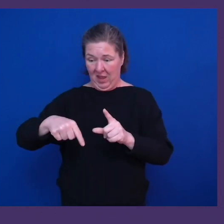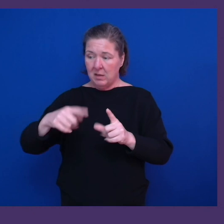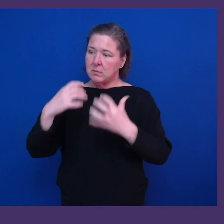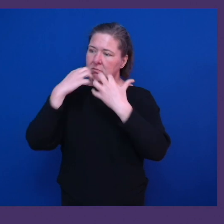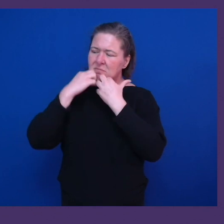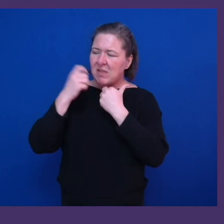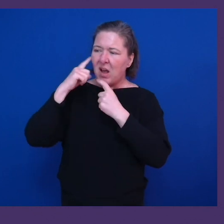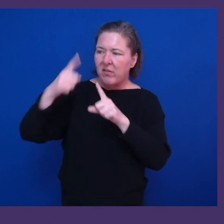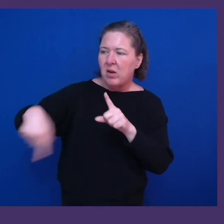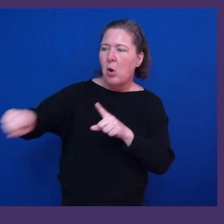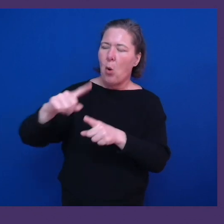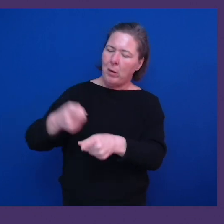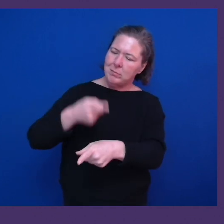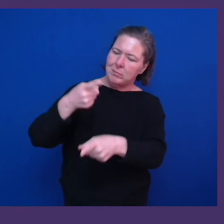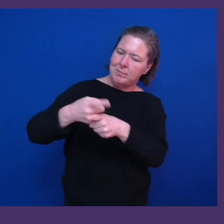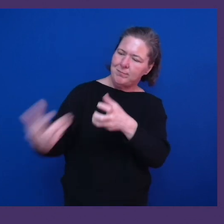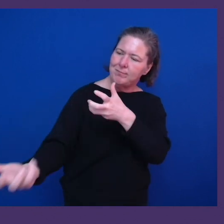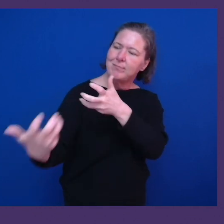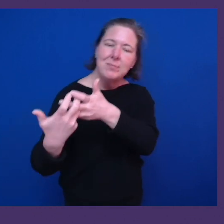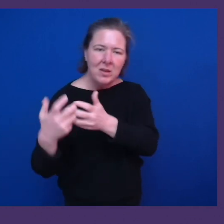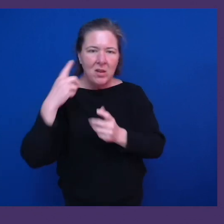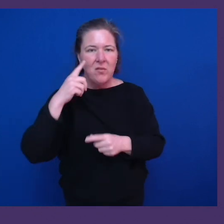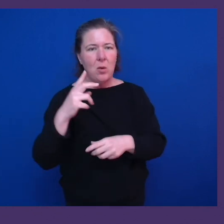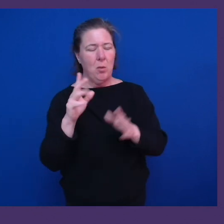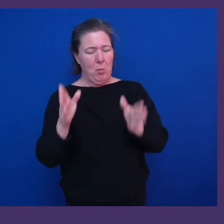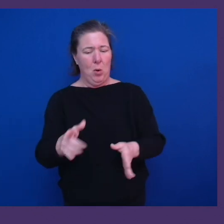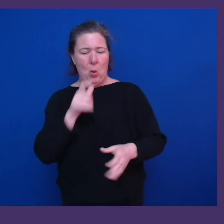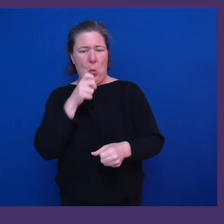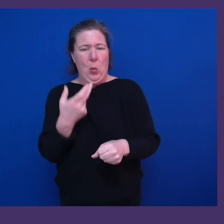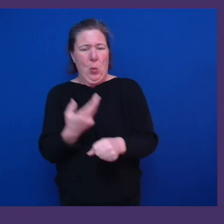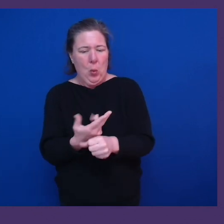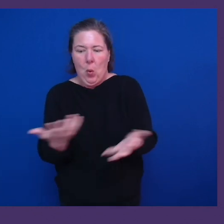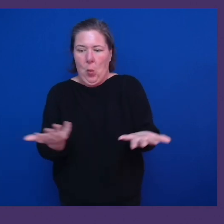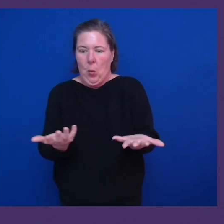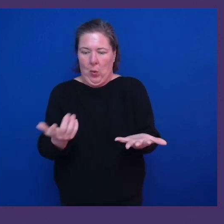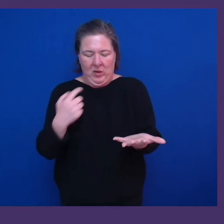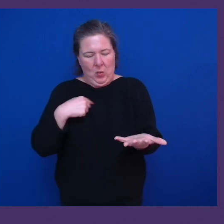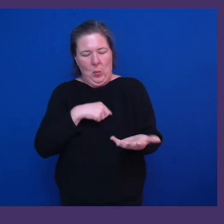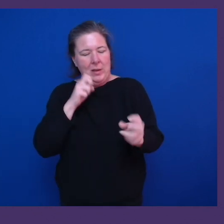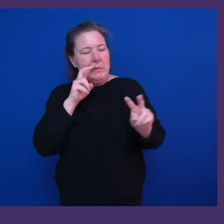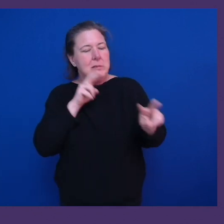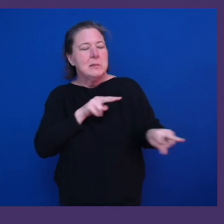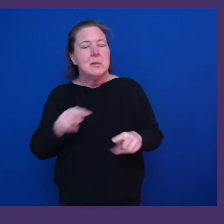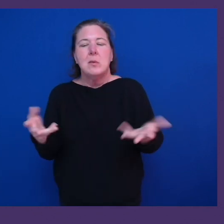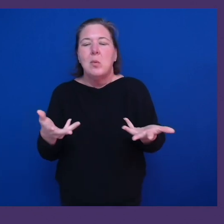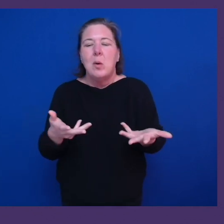And so, looking at what documentation that we have, because we already had a lot of documentation